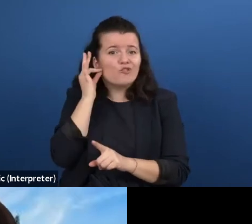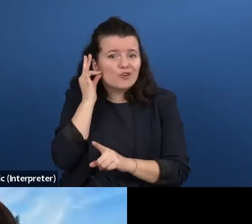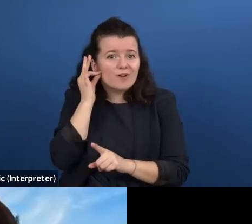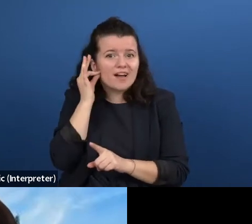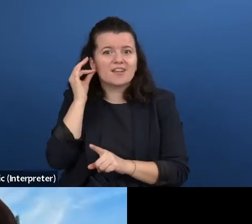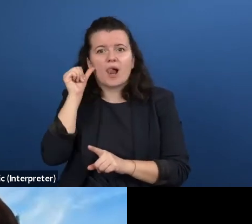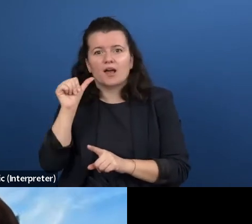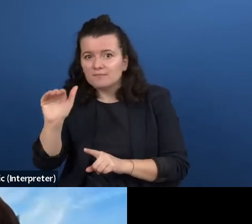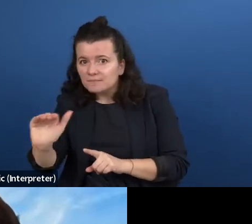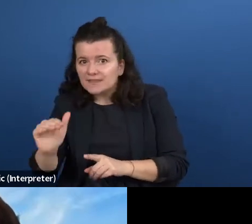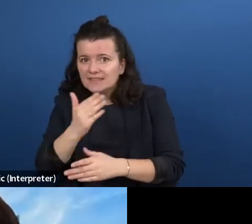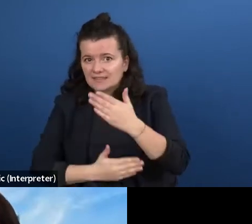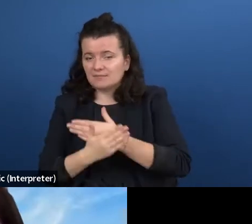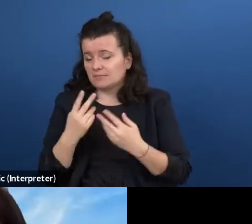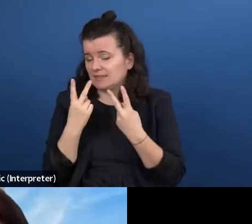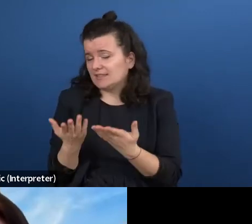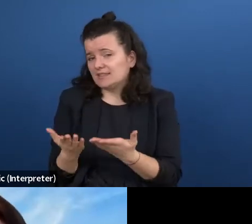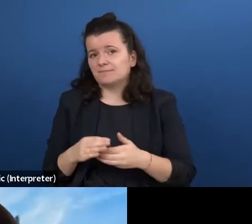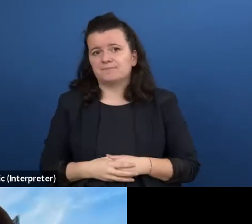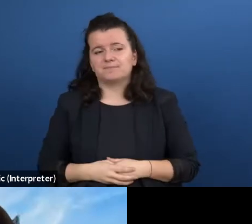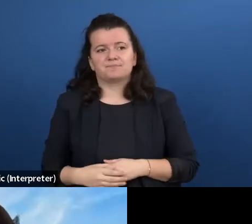Mrs. Szuszanna Felkal Janssen, you have the floor.